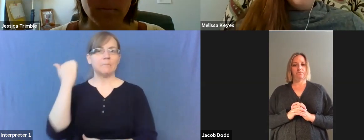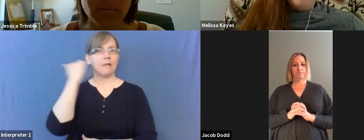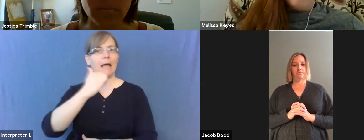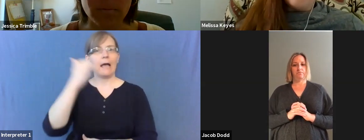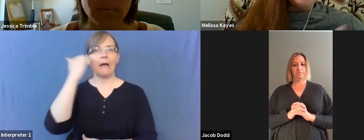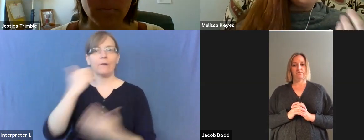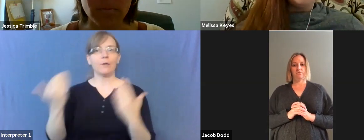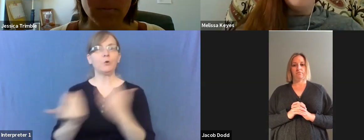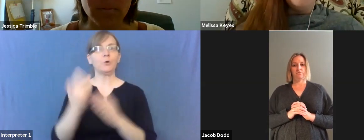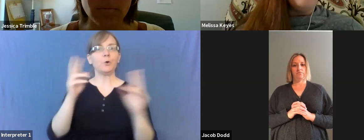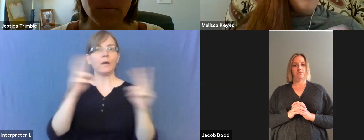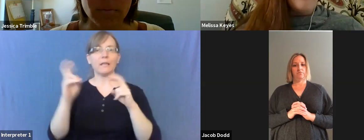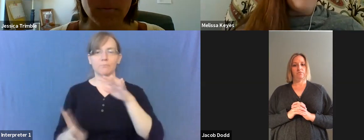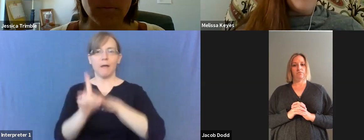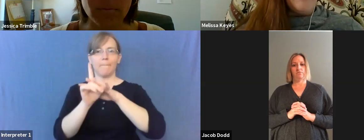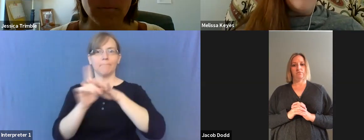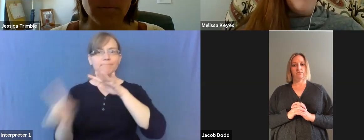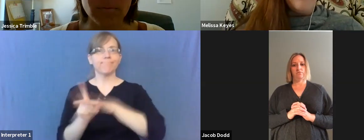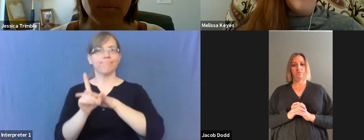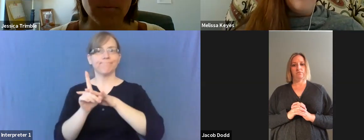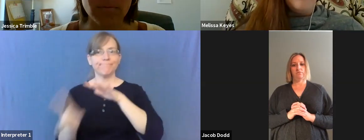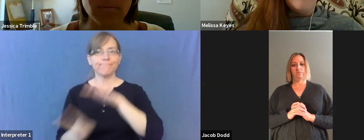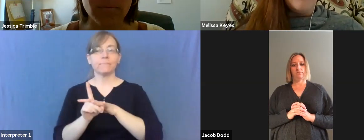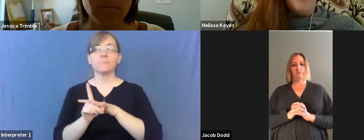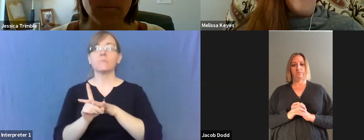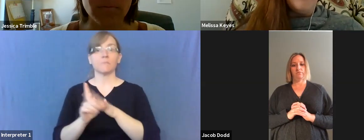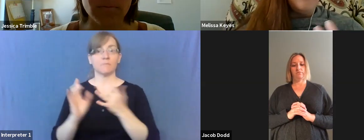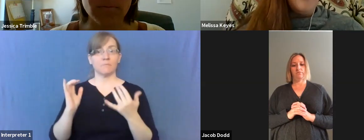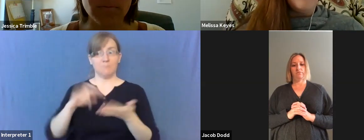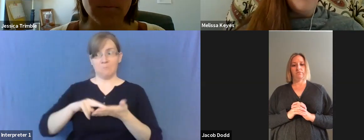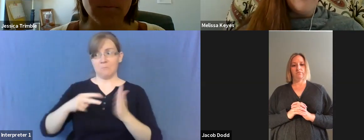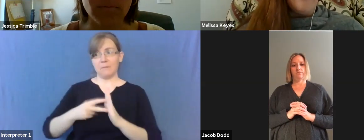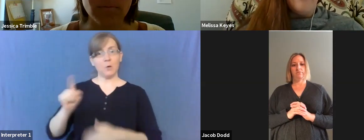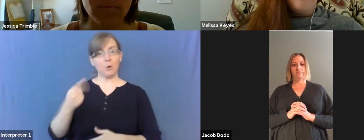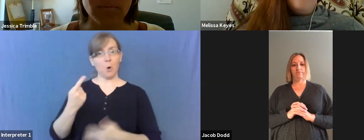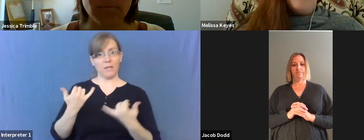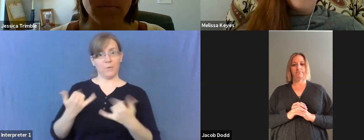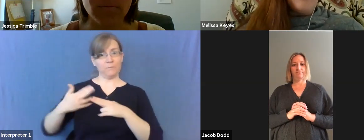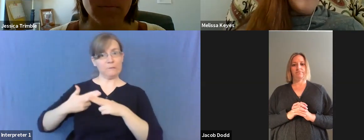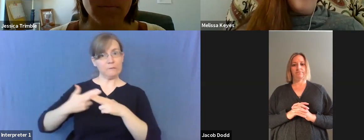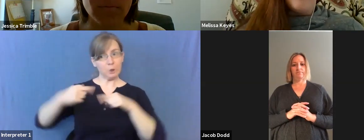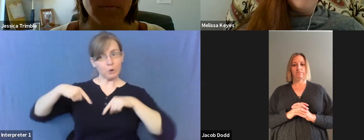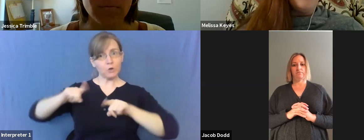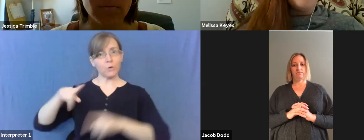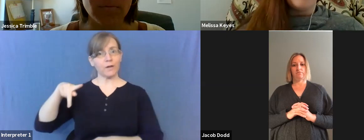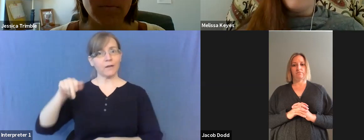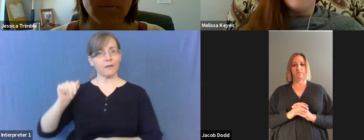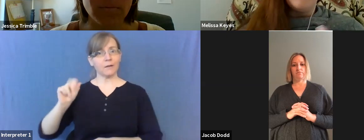These issues will continue long after the pandemic itself has subsided, there's going to be all kinds of repercussions